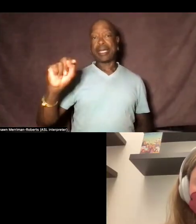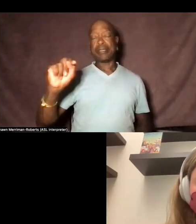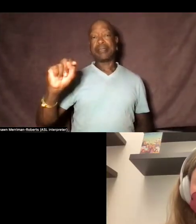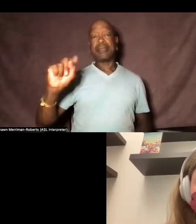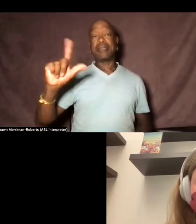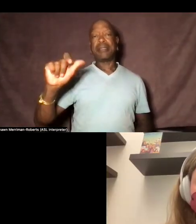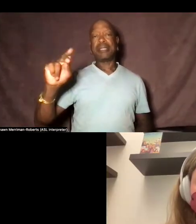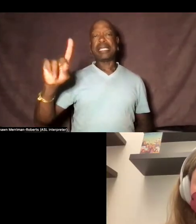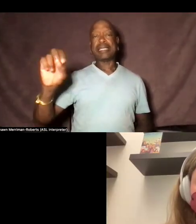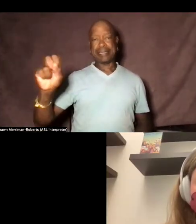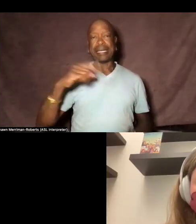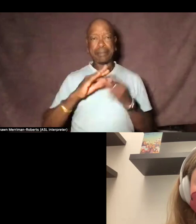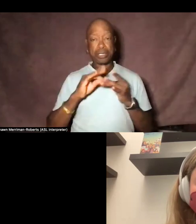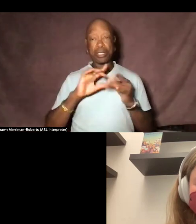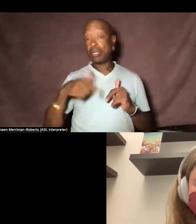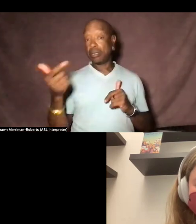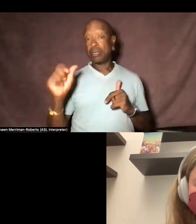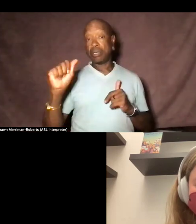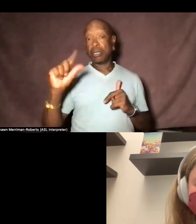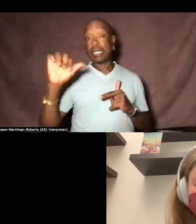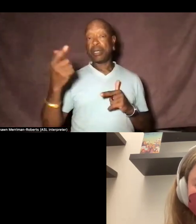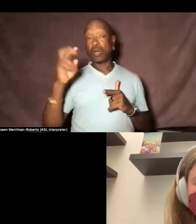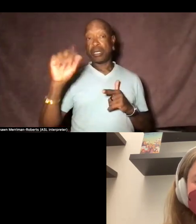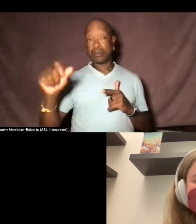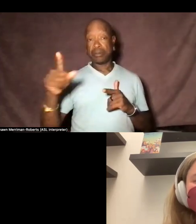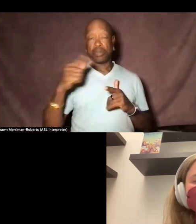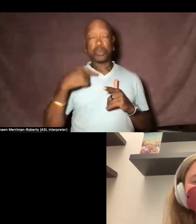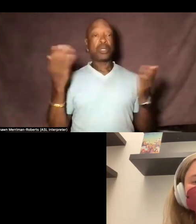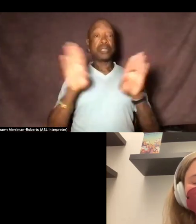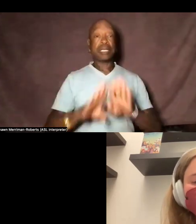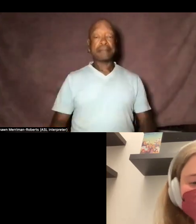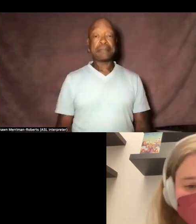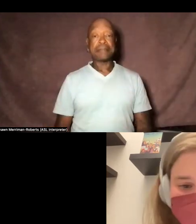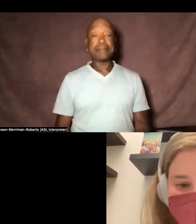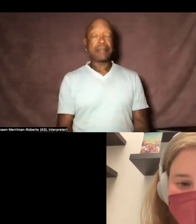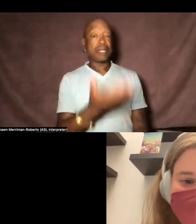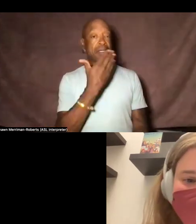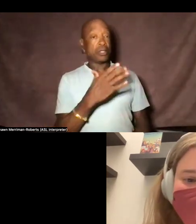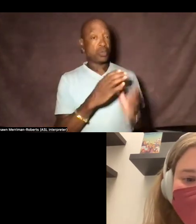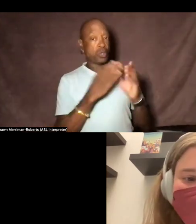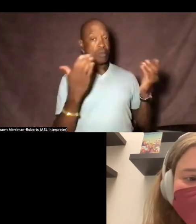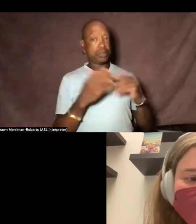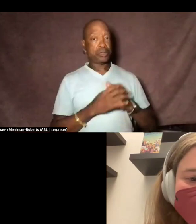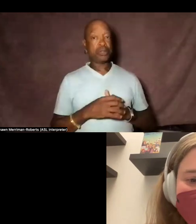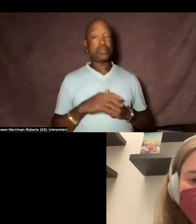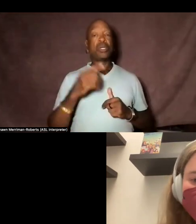um and I'm going to pass back to Allegra to close us out thank you so much Golzar um and now we'll